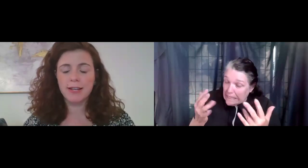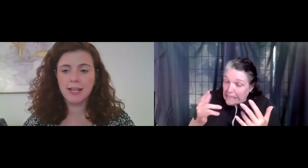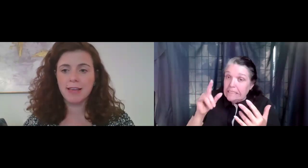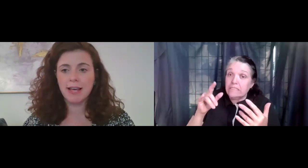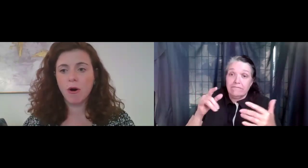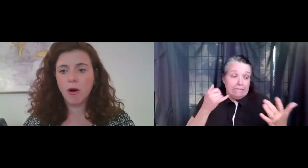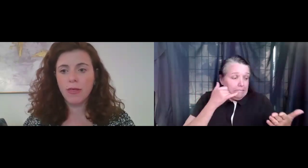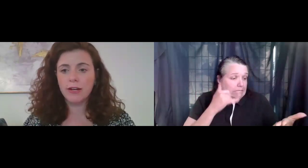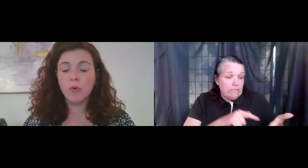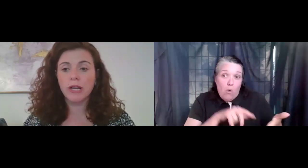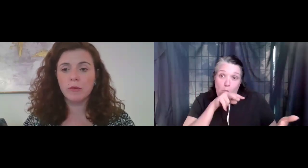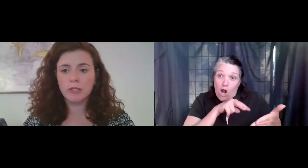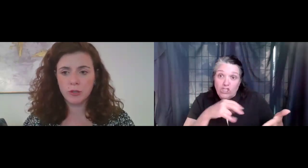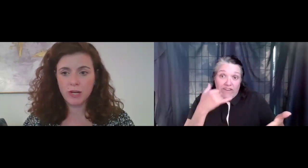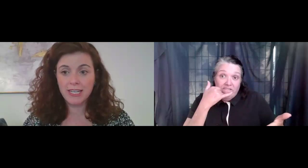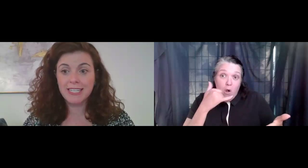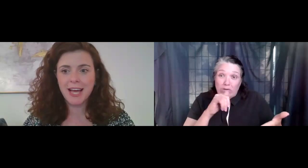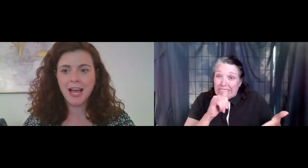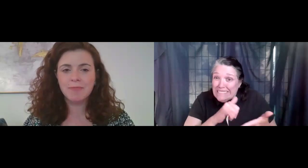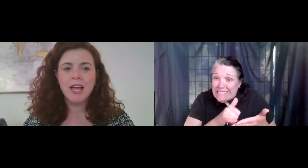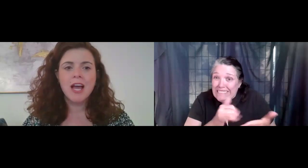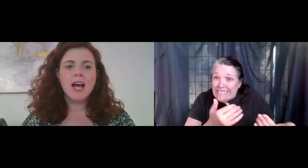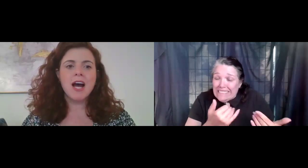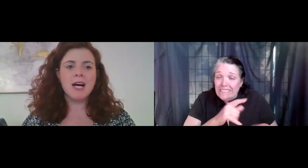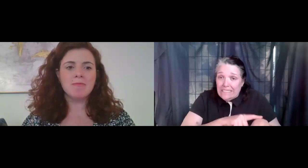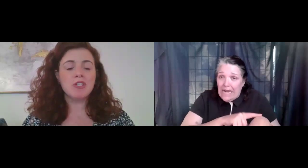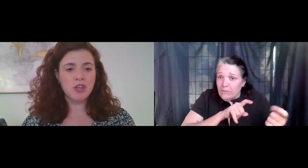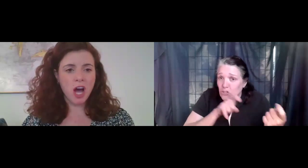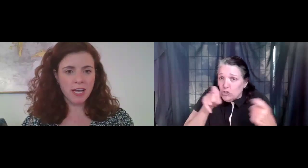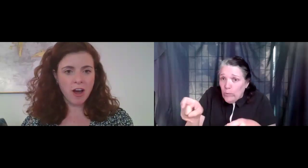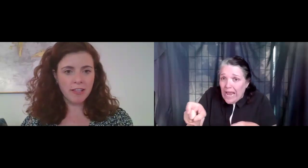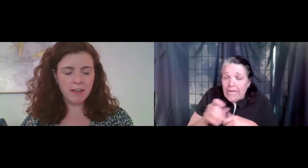And get that call that an organ was donated in time. John on the